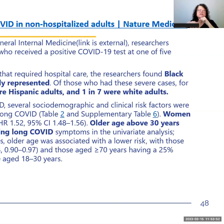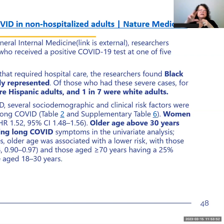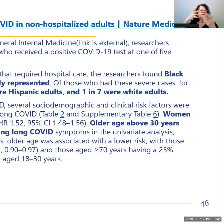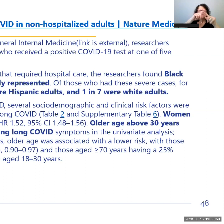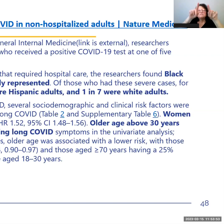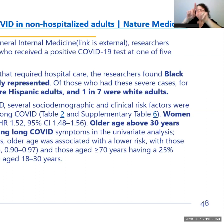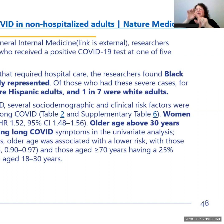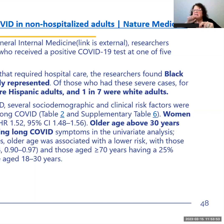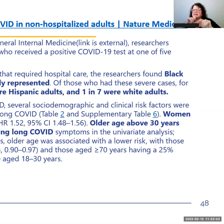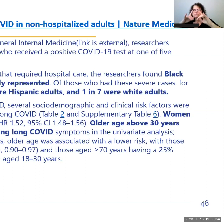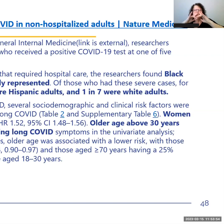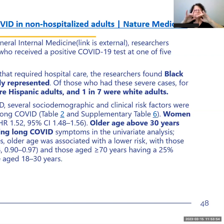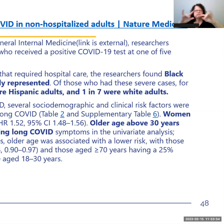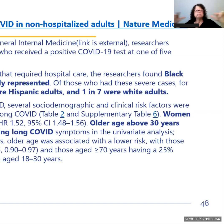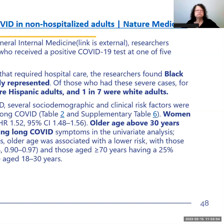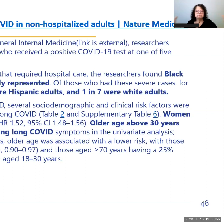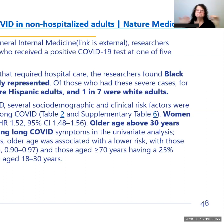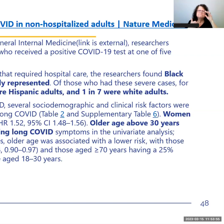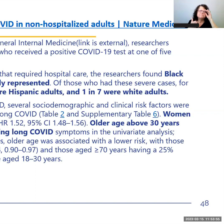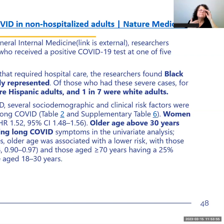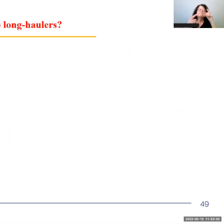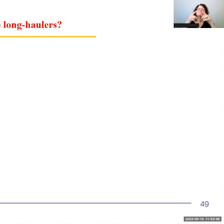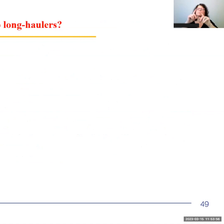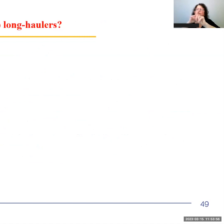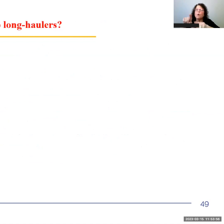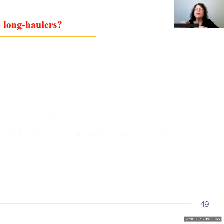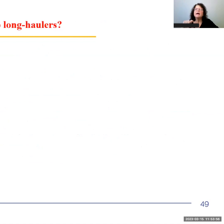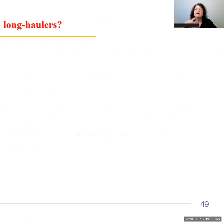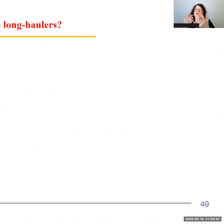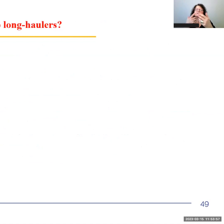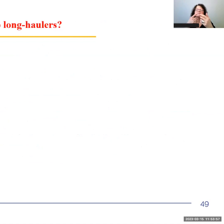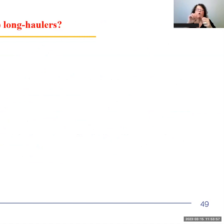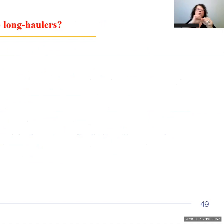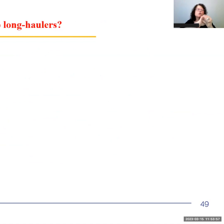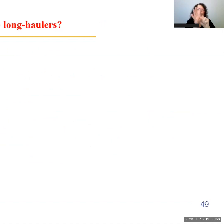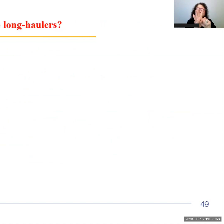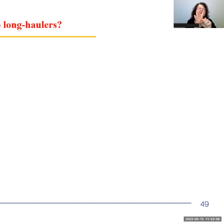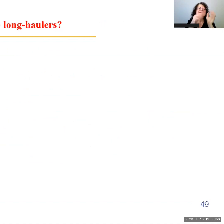risk of reporting long, COVID symptoms. And then what about treatment?